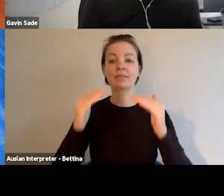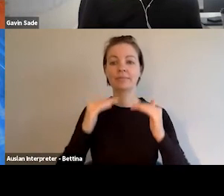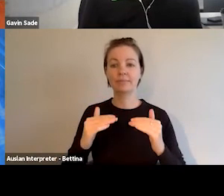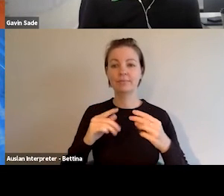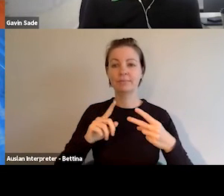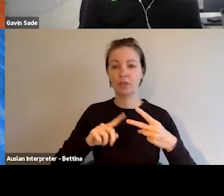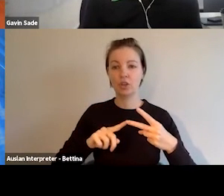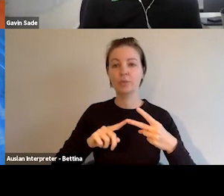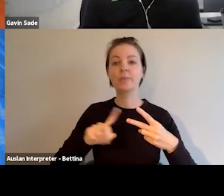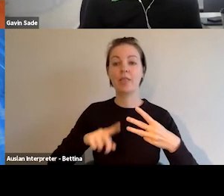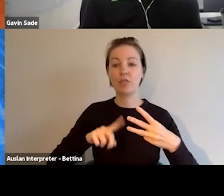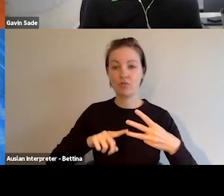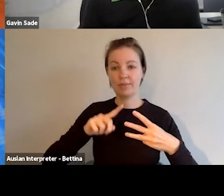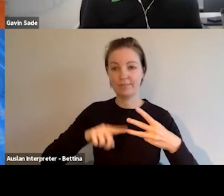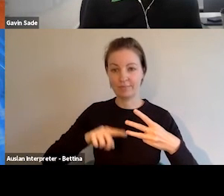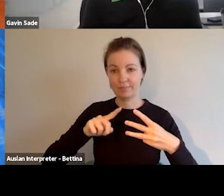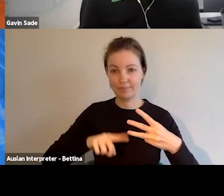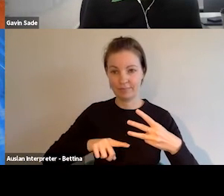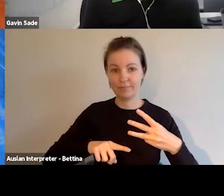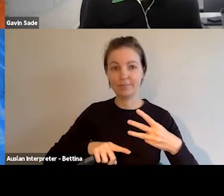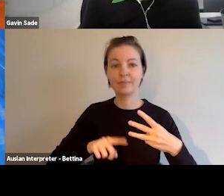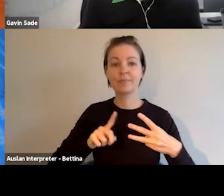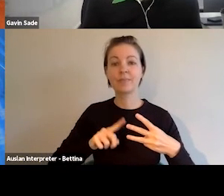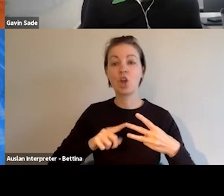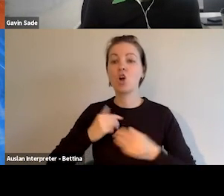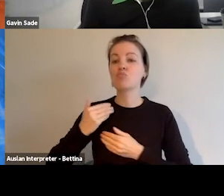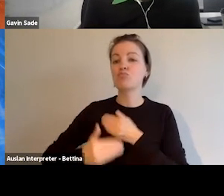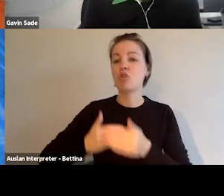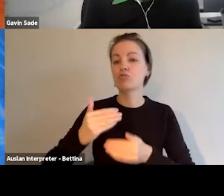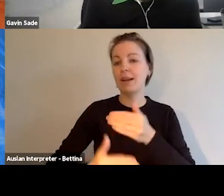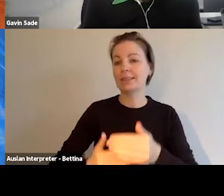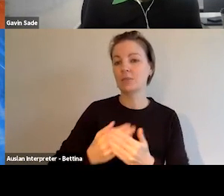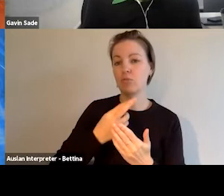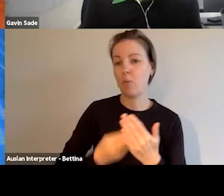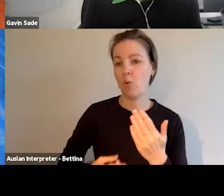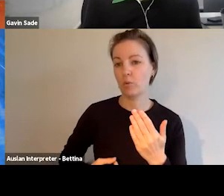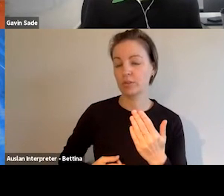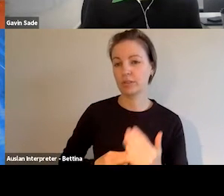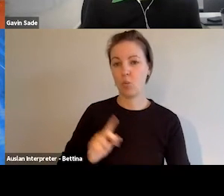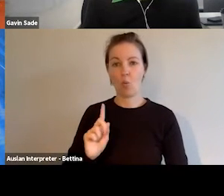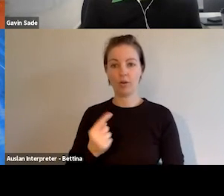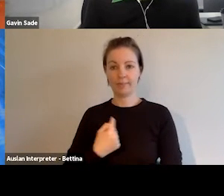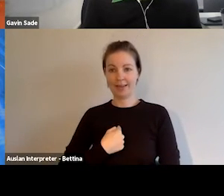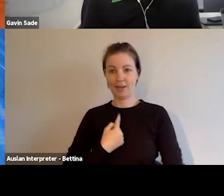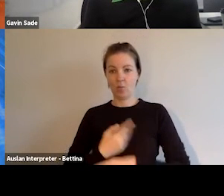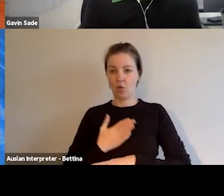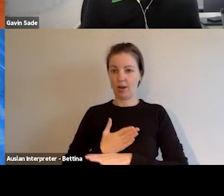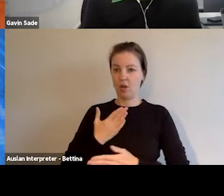. First one there assessment to is a progress report in terms of individually, what have they been working on the project and the project outcome at